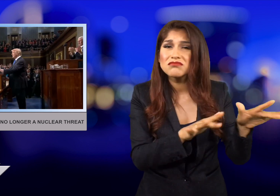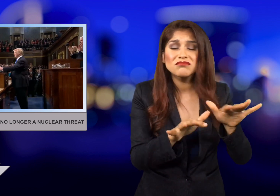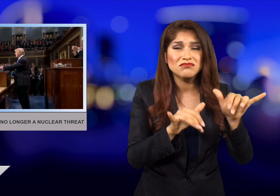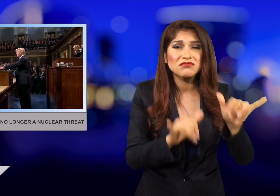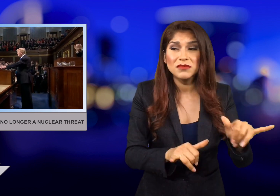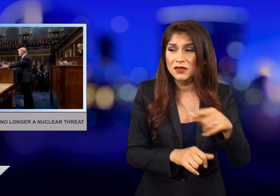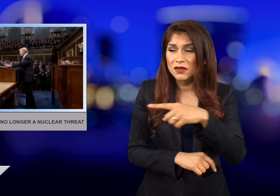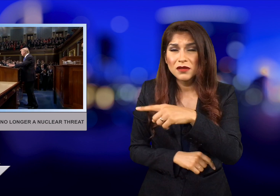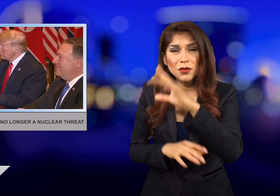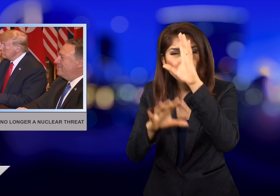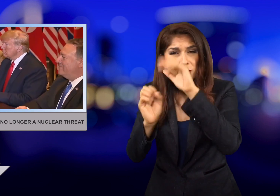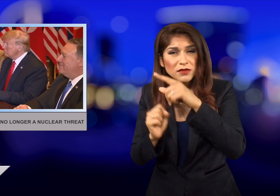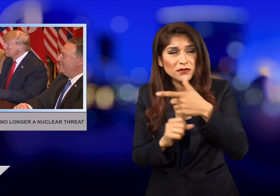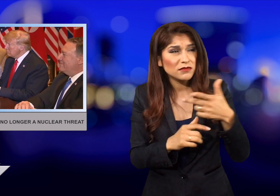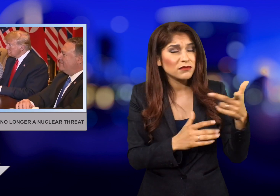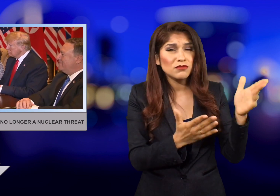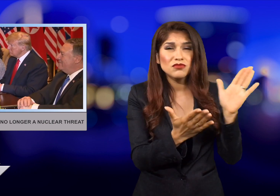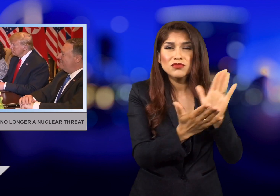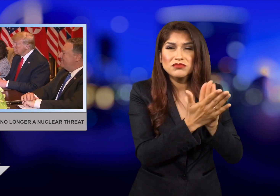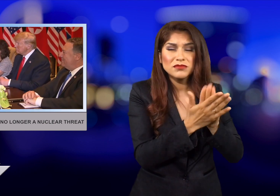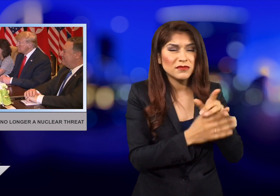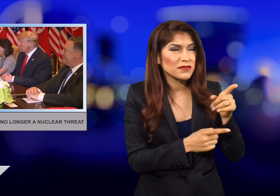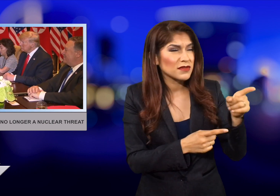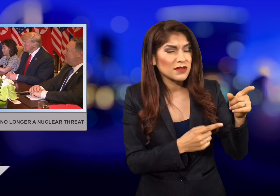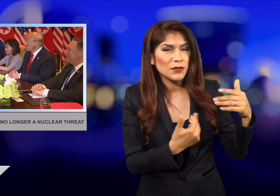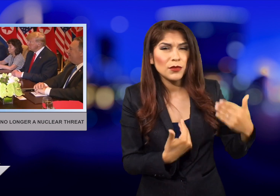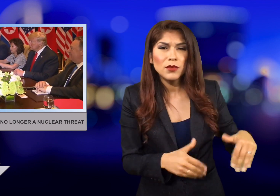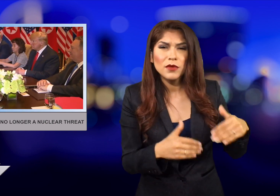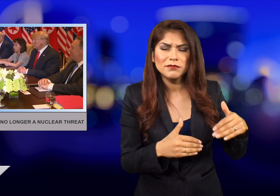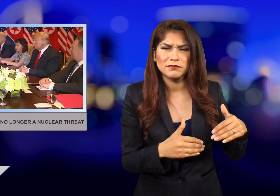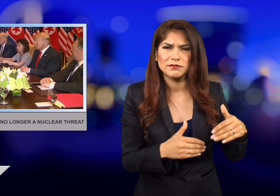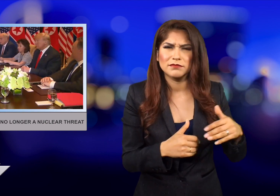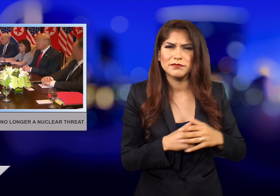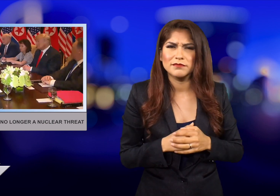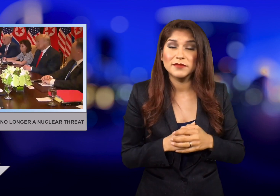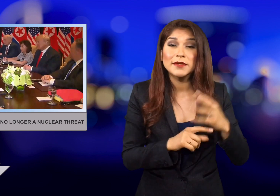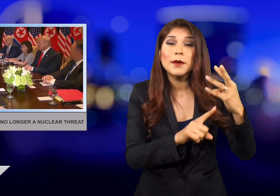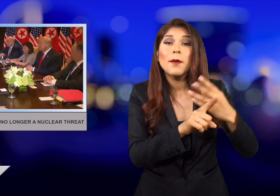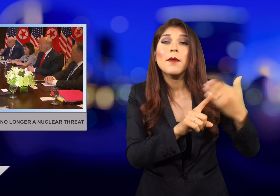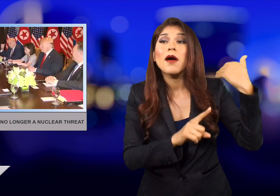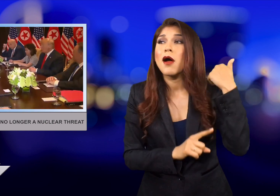rights record.